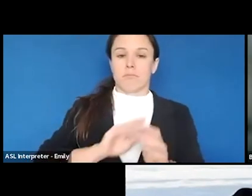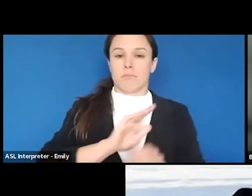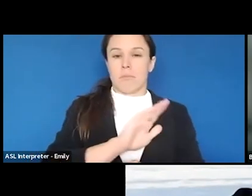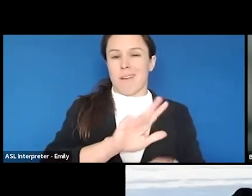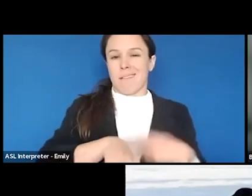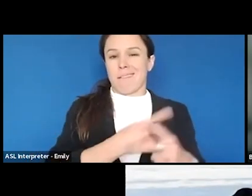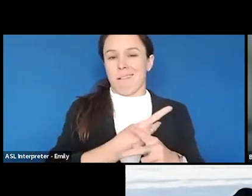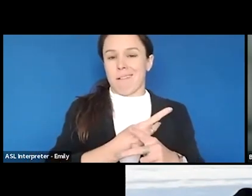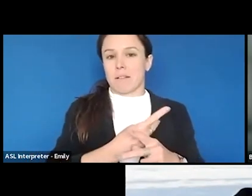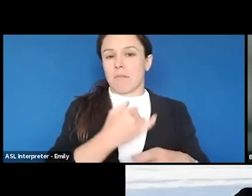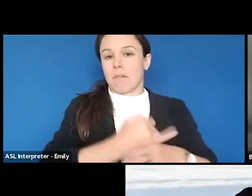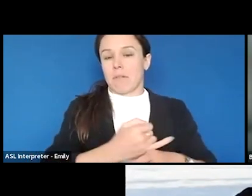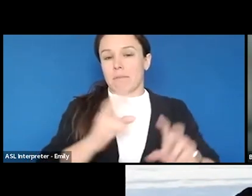Oh Meredith has her hand up so maybe we should go to her for now. Sure,